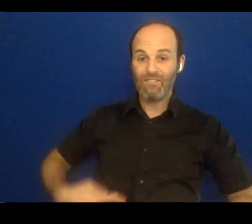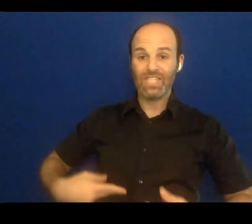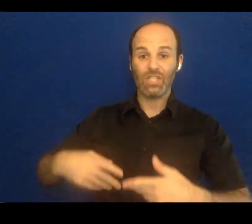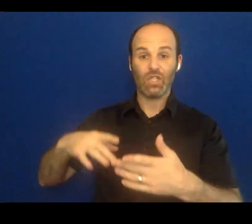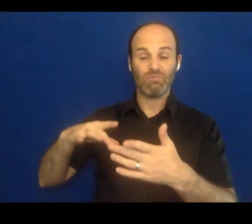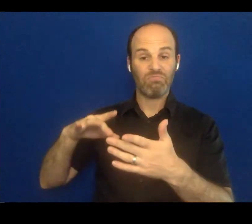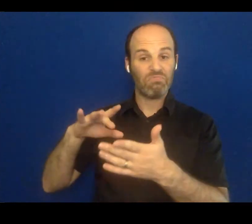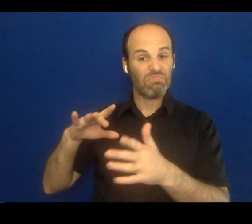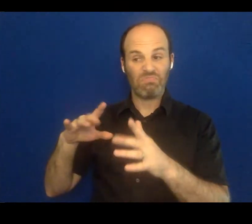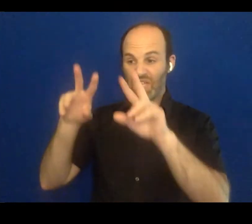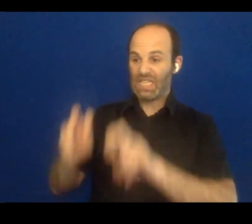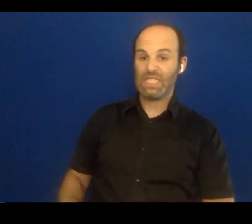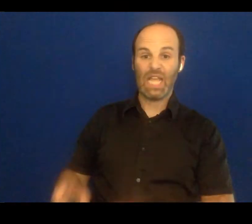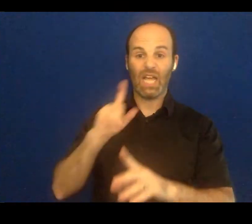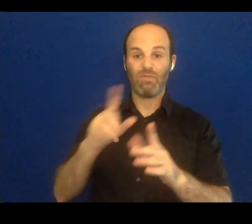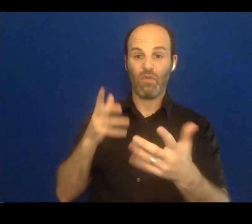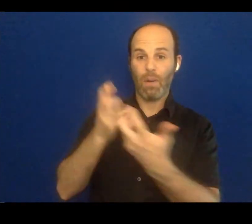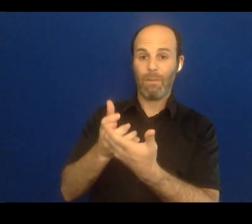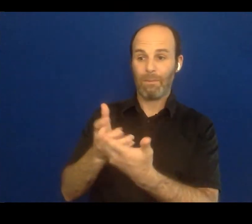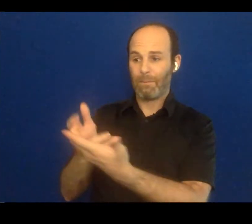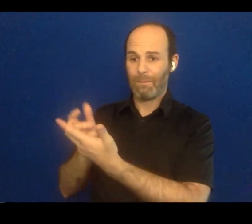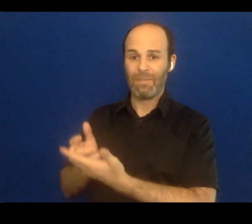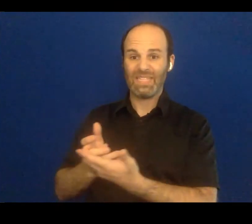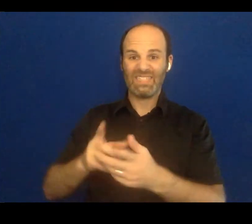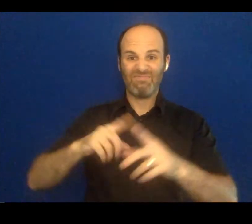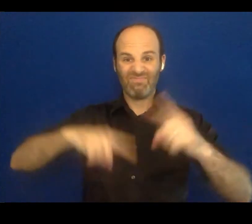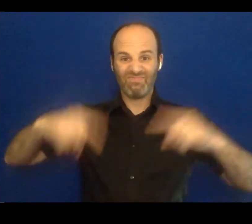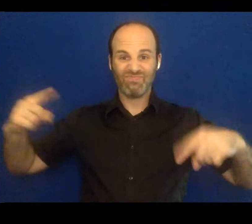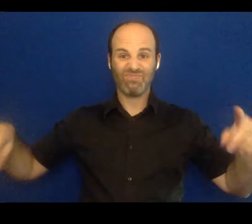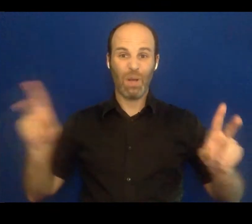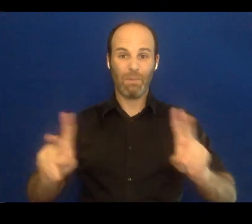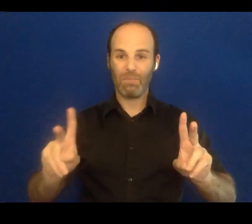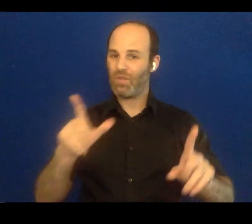IT WAS JUST WOW THIS IS NOT INHERENTLY ADVANCED CONTENT.